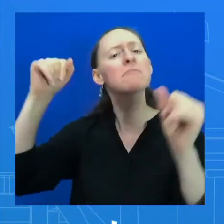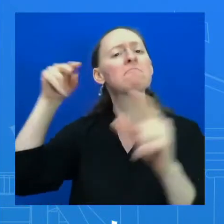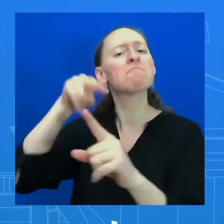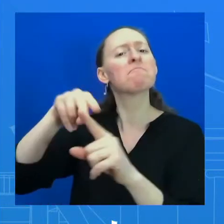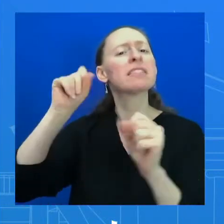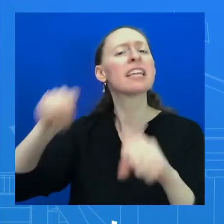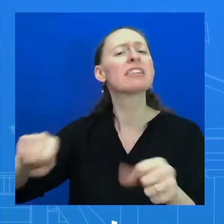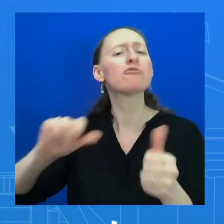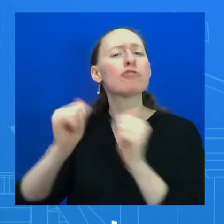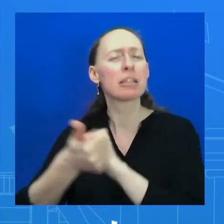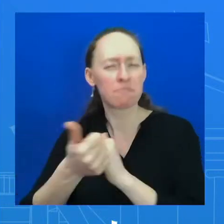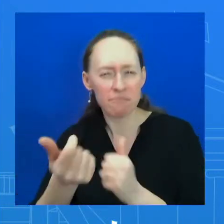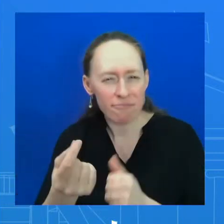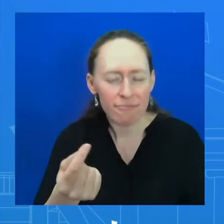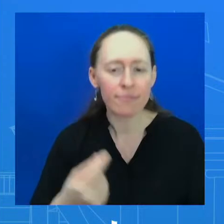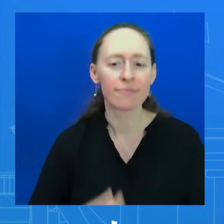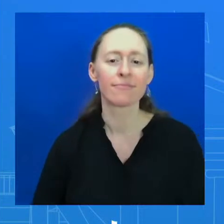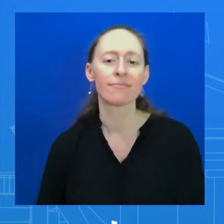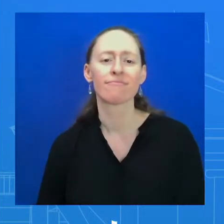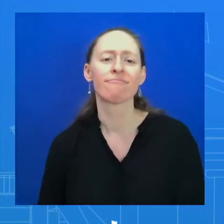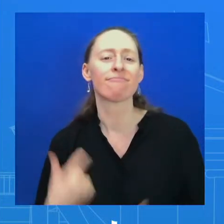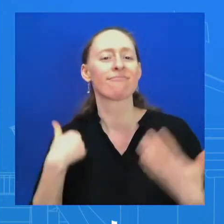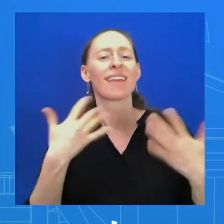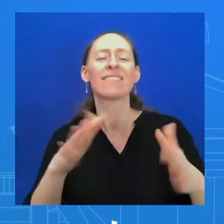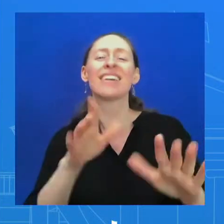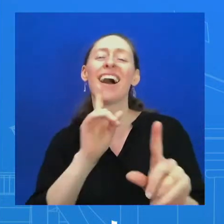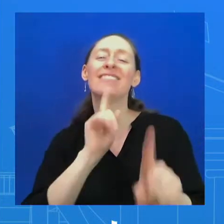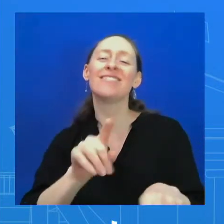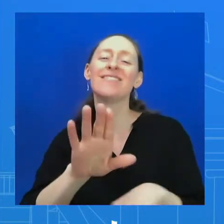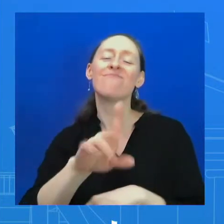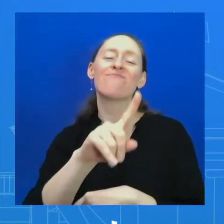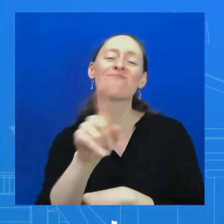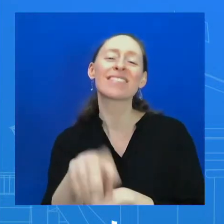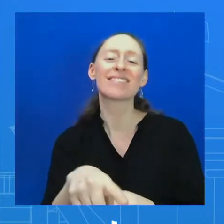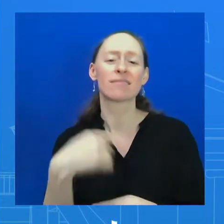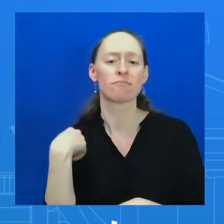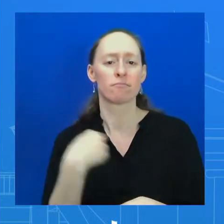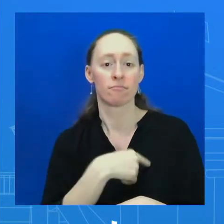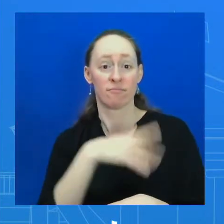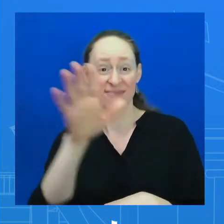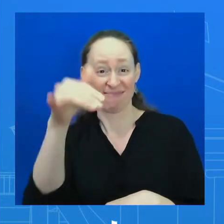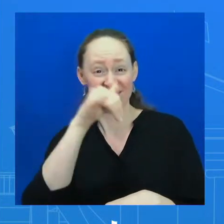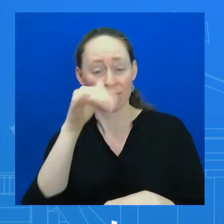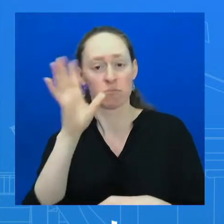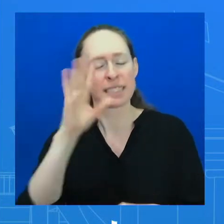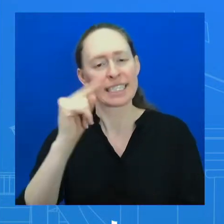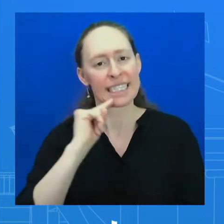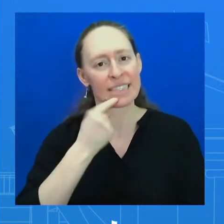We are going to continue to have those tough conversations with our Israeli counterparts. We're going to continue to make very clear